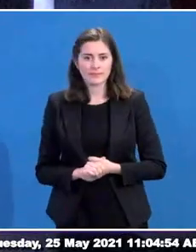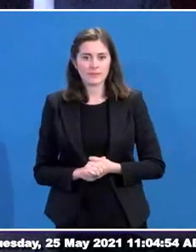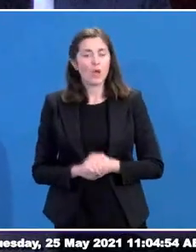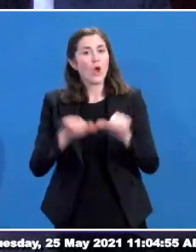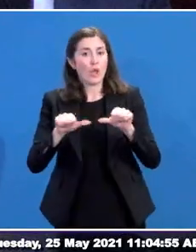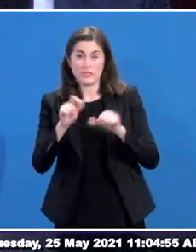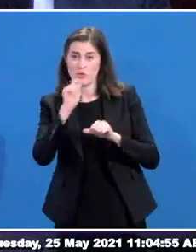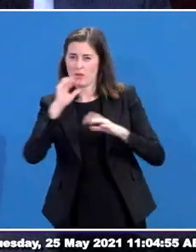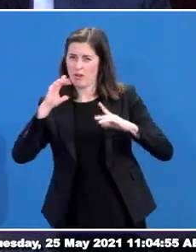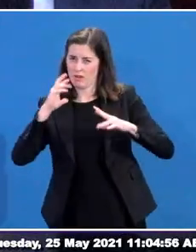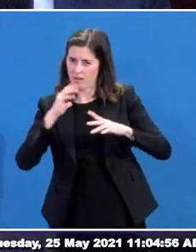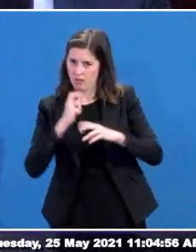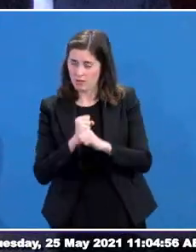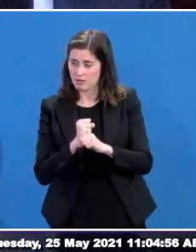And you can read this if you want to.